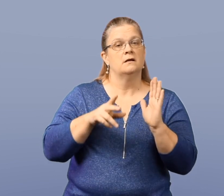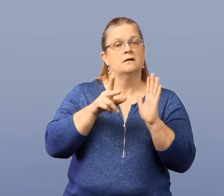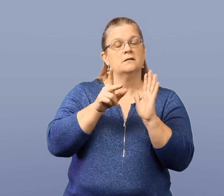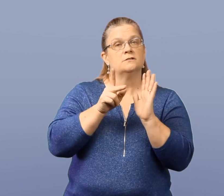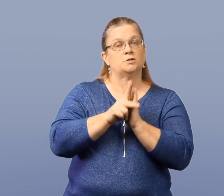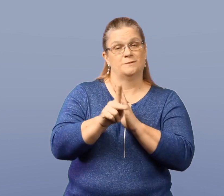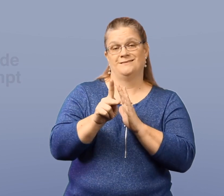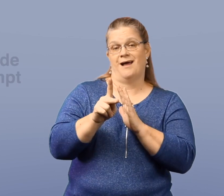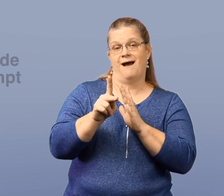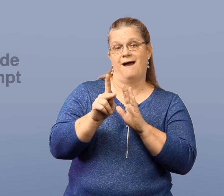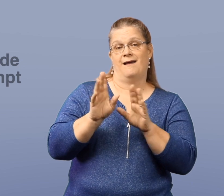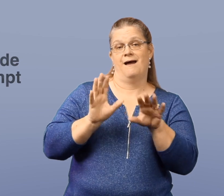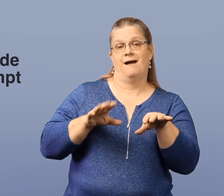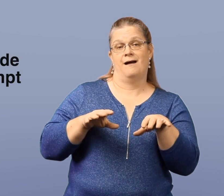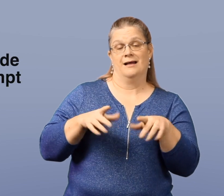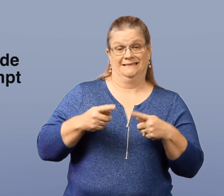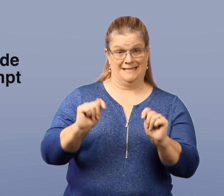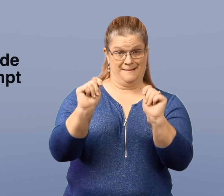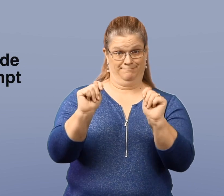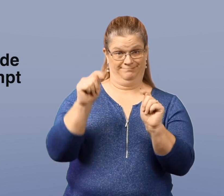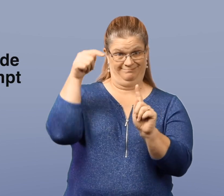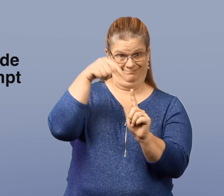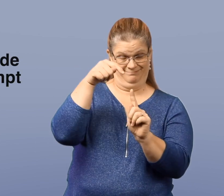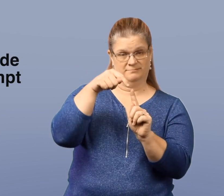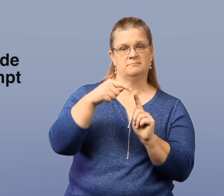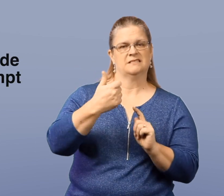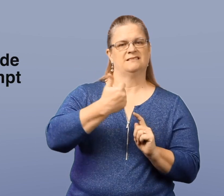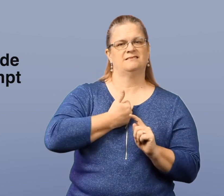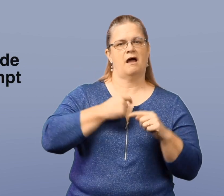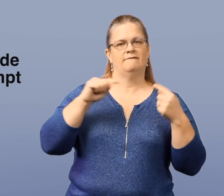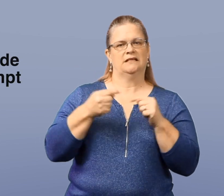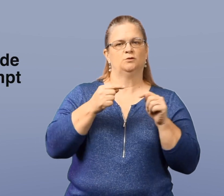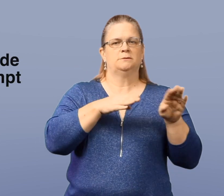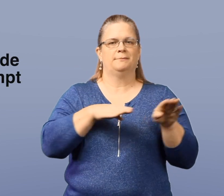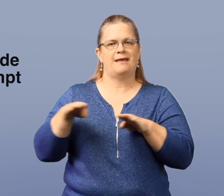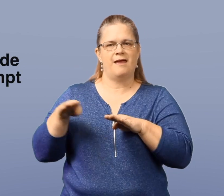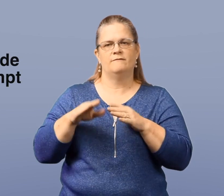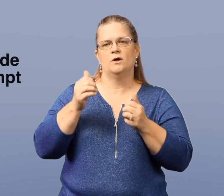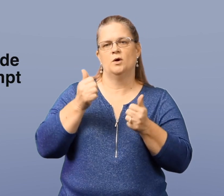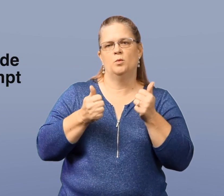The next term is suicide attempt, which is a self-injurious behavior